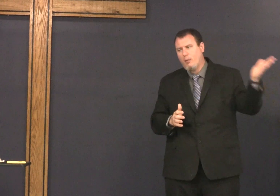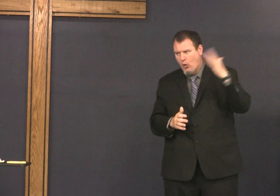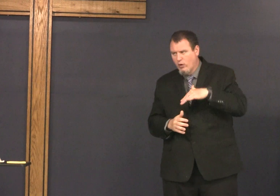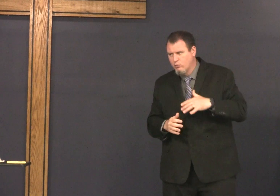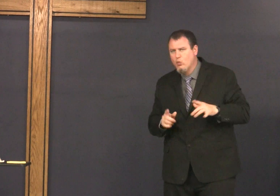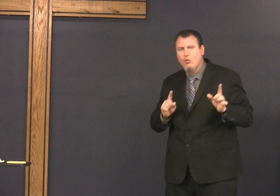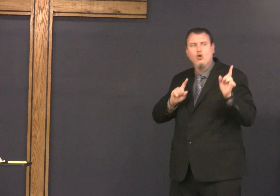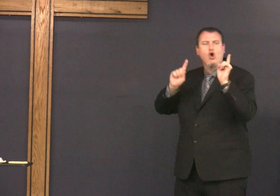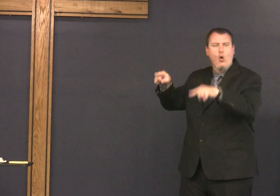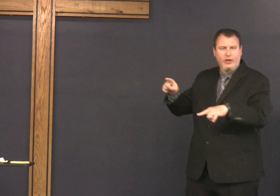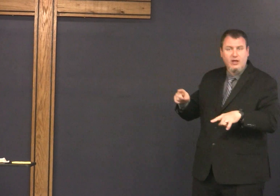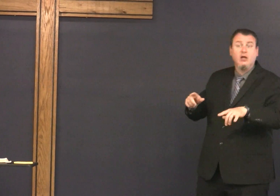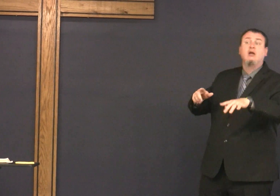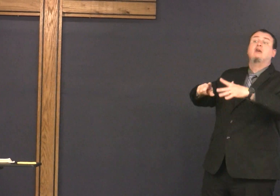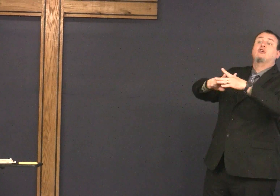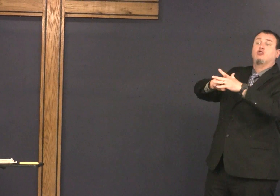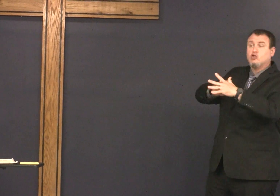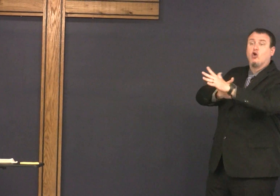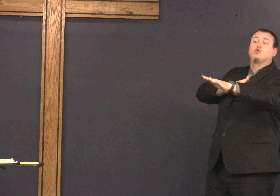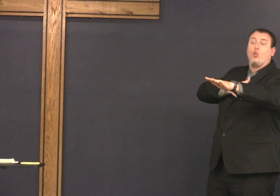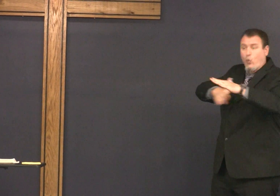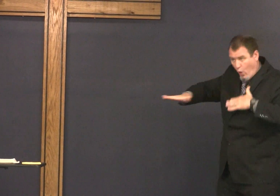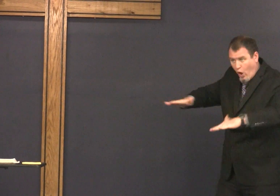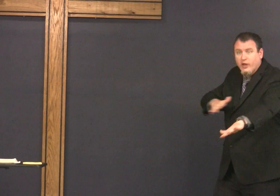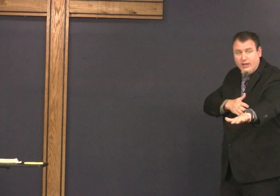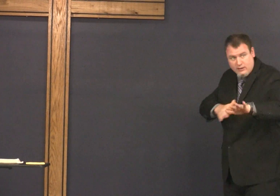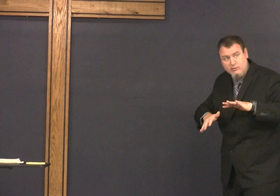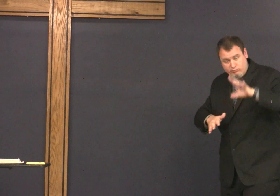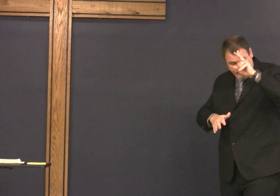and then when they were finished they started walking